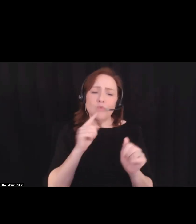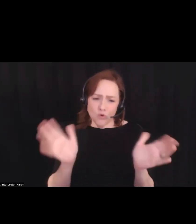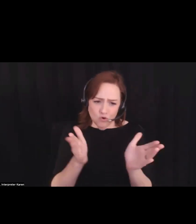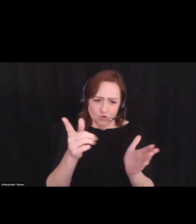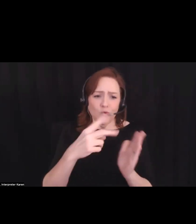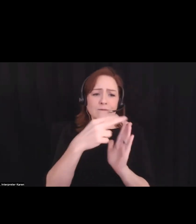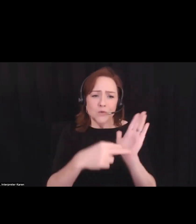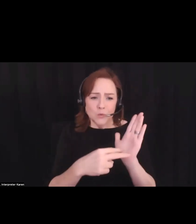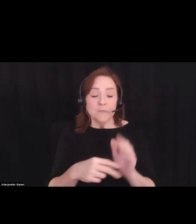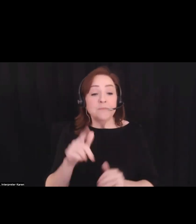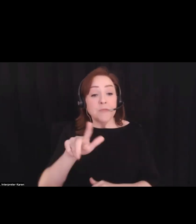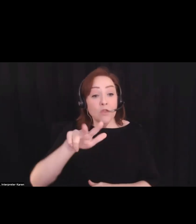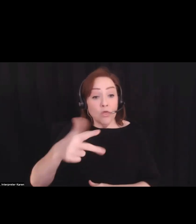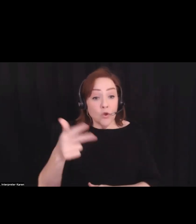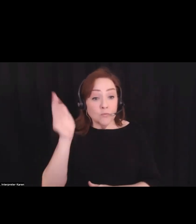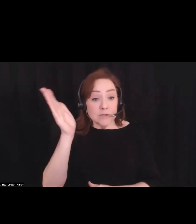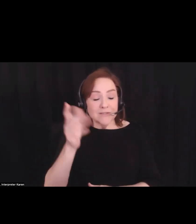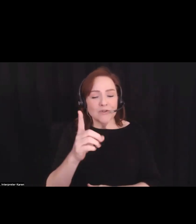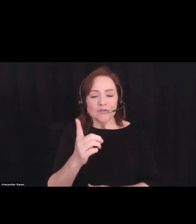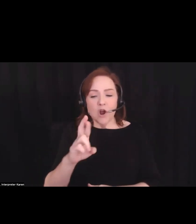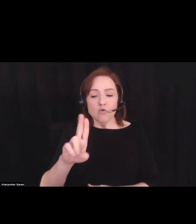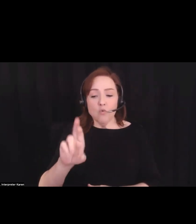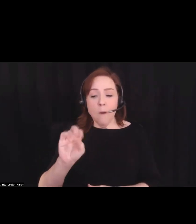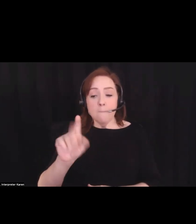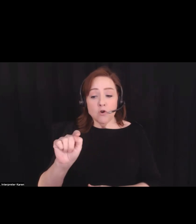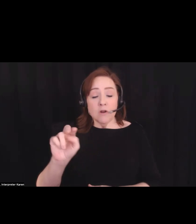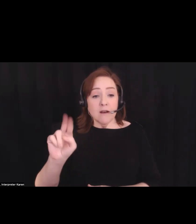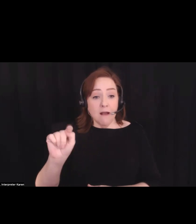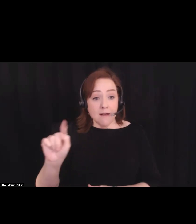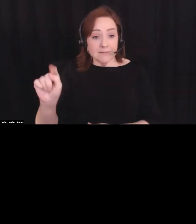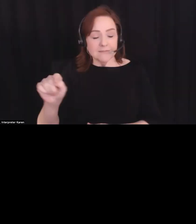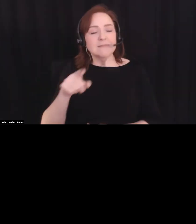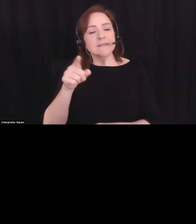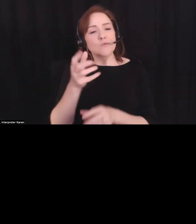Nutt. Dr nutt received his medical degree from Dartmouth and completed his pediatric residency